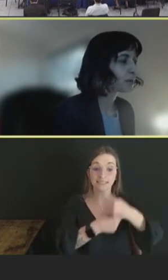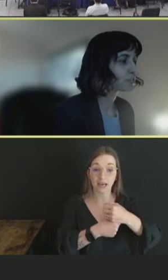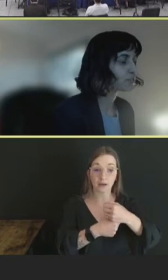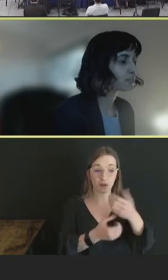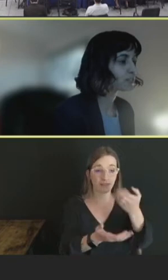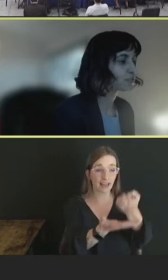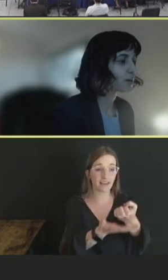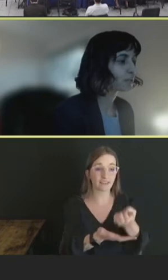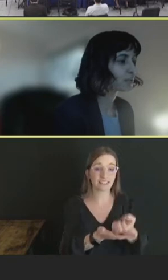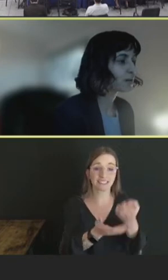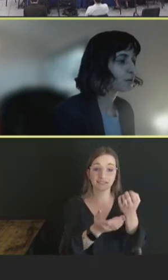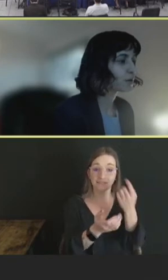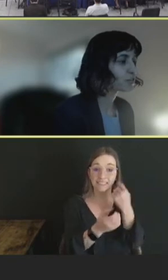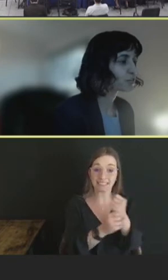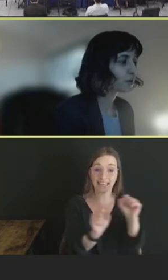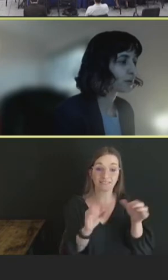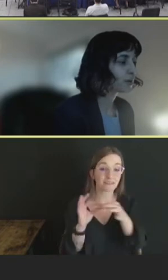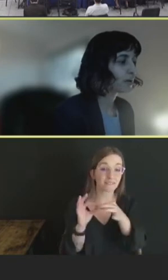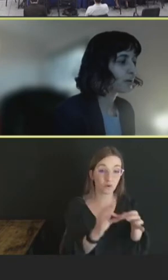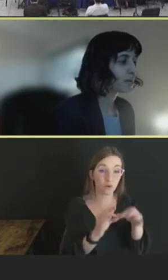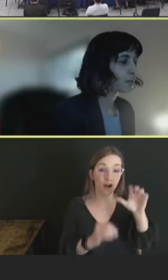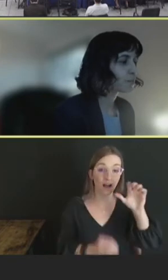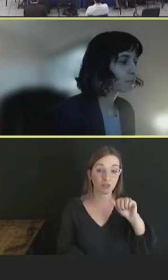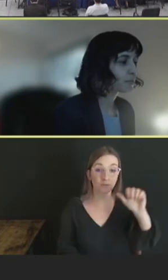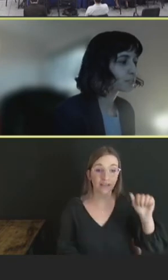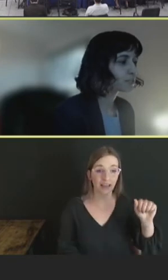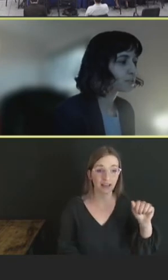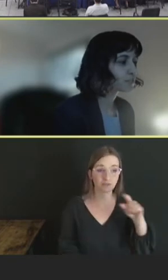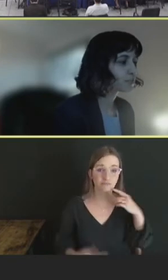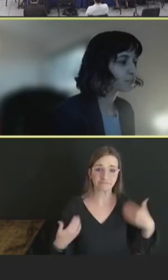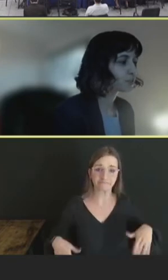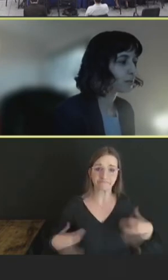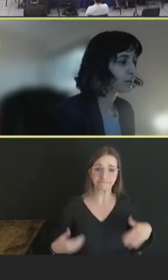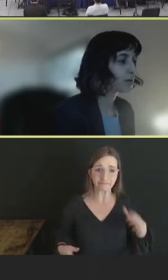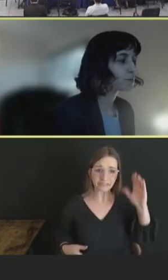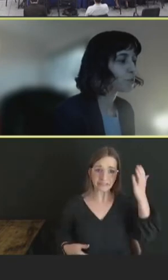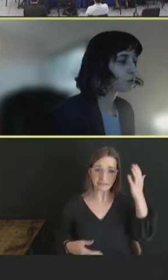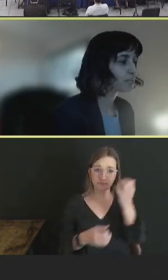adjuvants is strongly reassuring, and the public concern is fueled by poorly